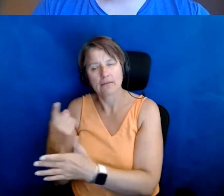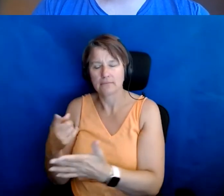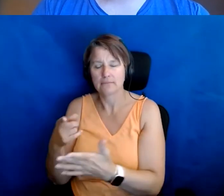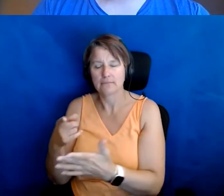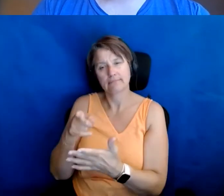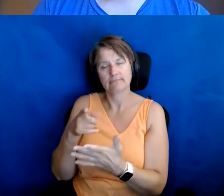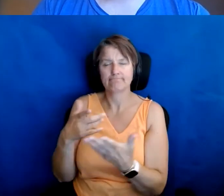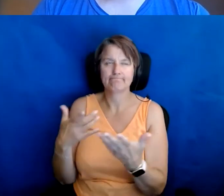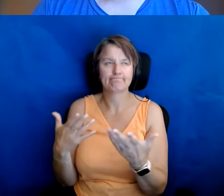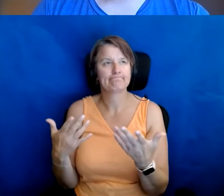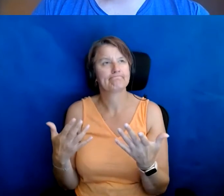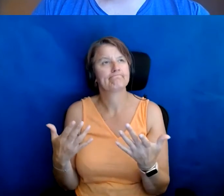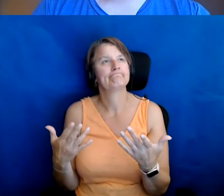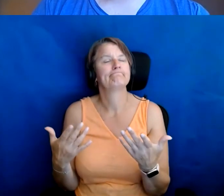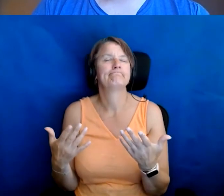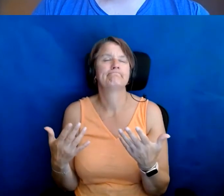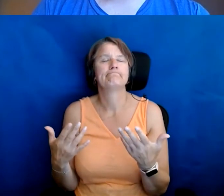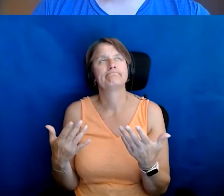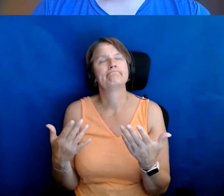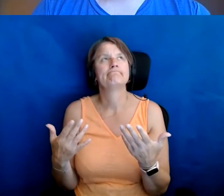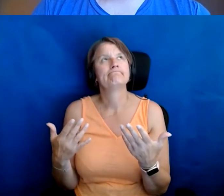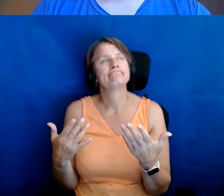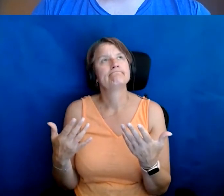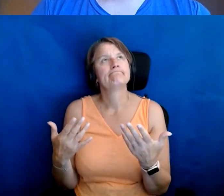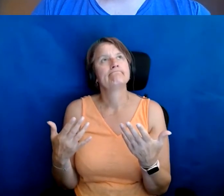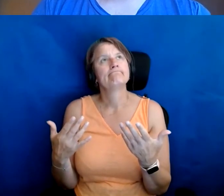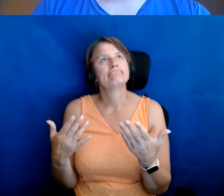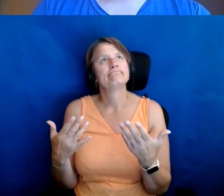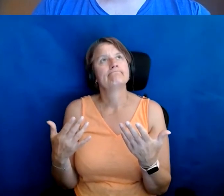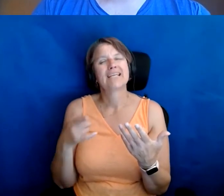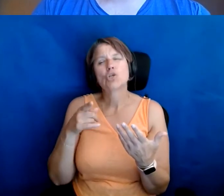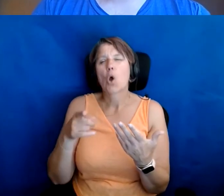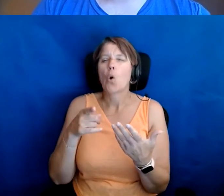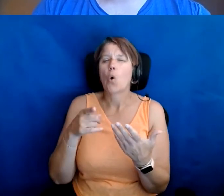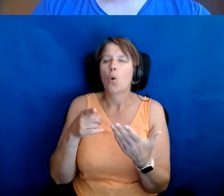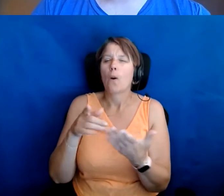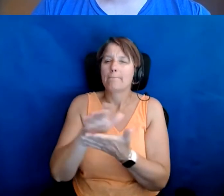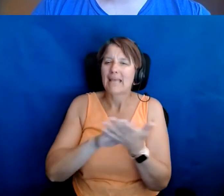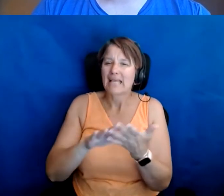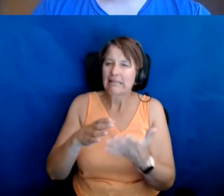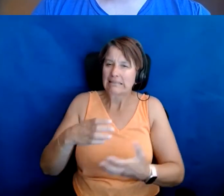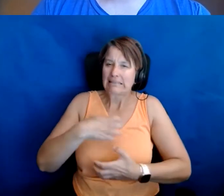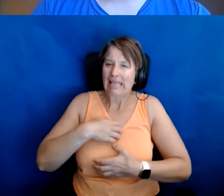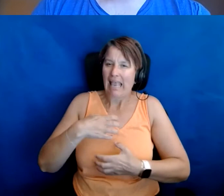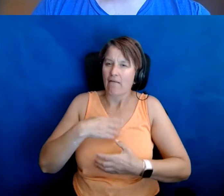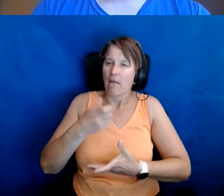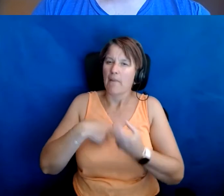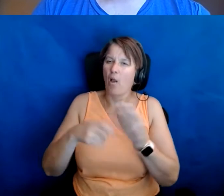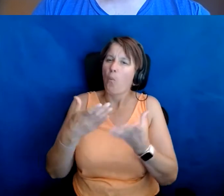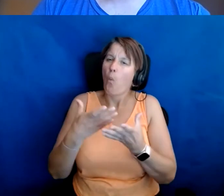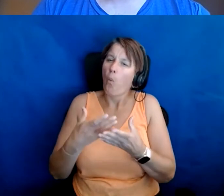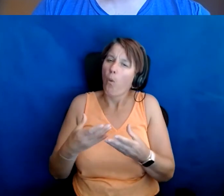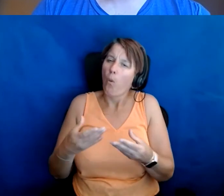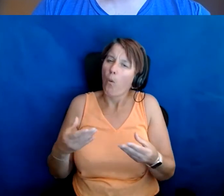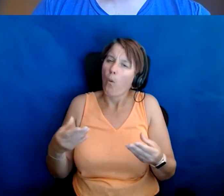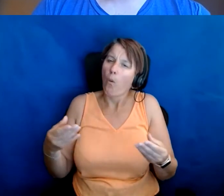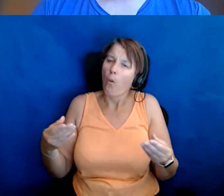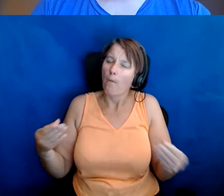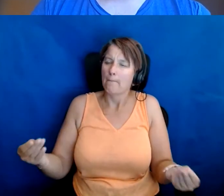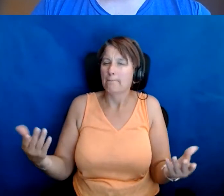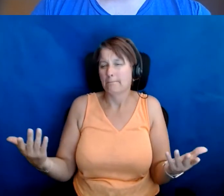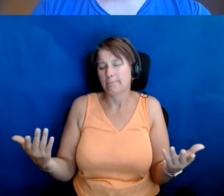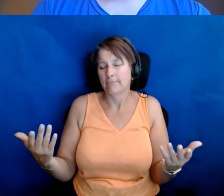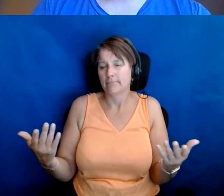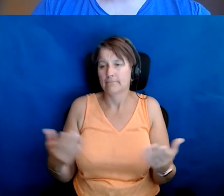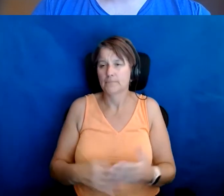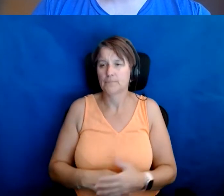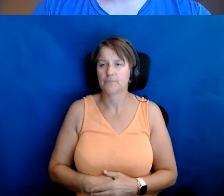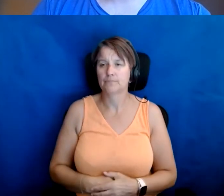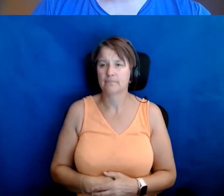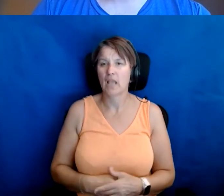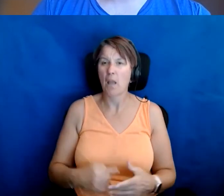the scariness of doing it a little bit but also, I'm just like, I'm a bit of a bull in a China shop